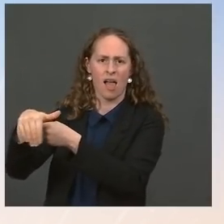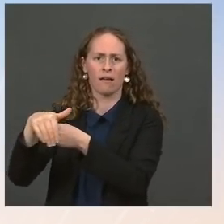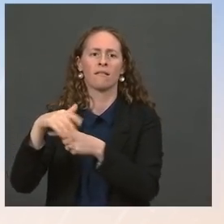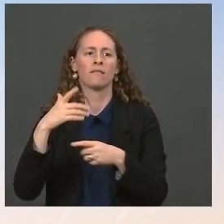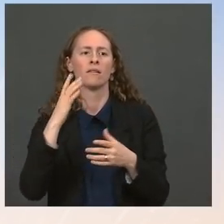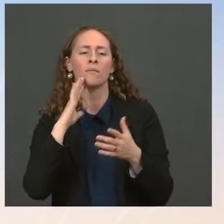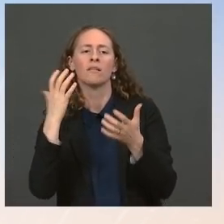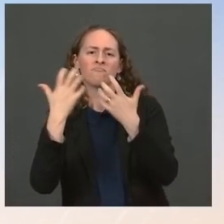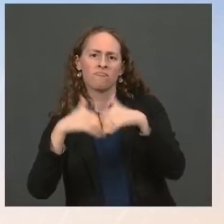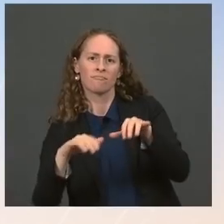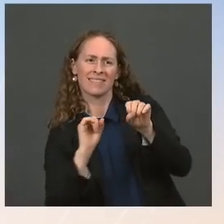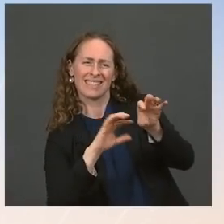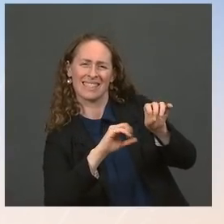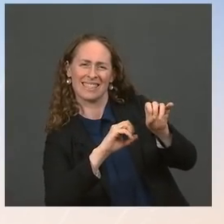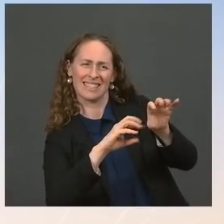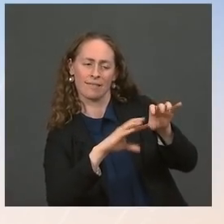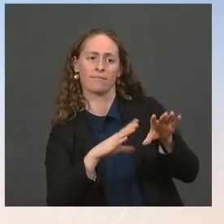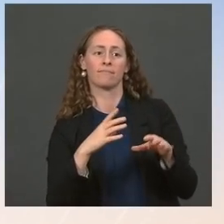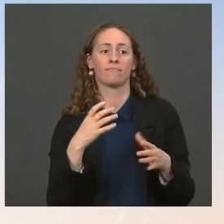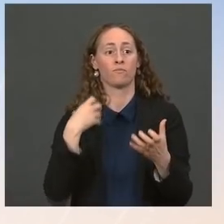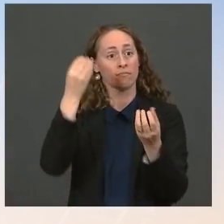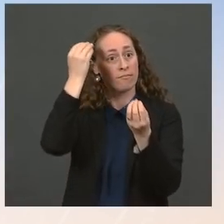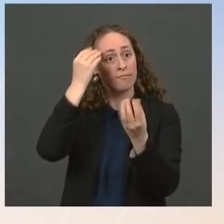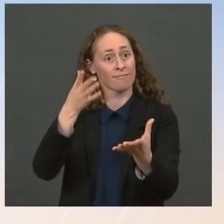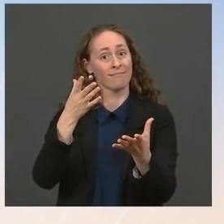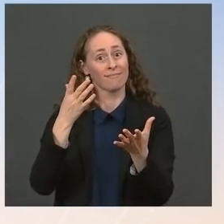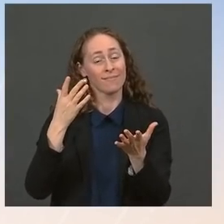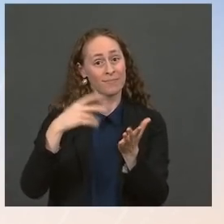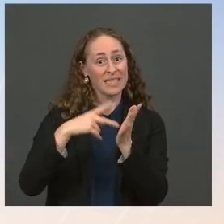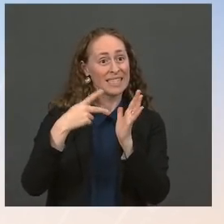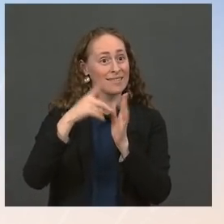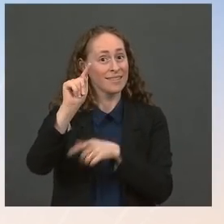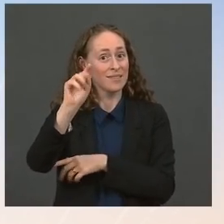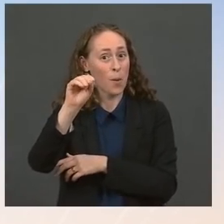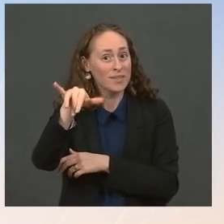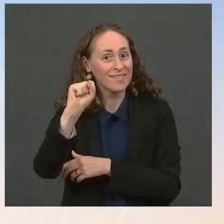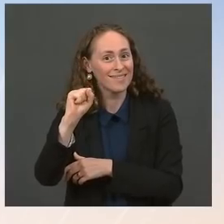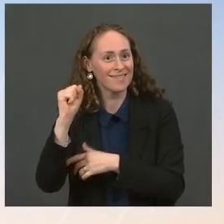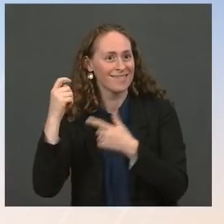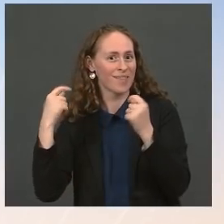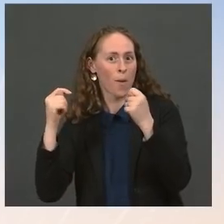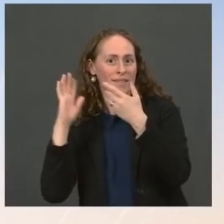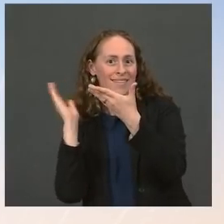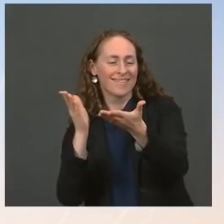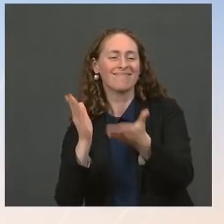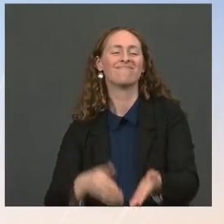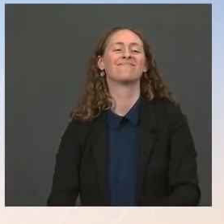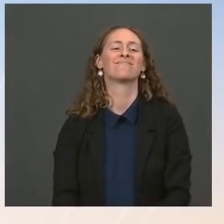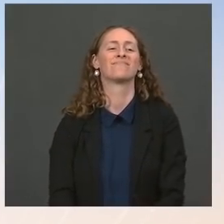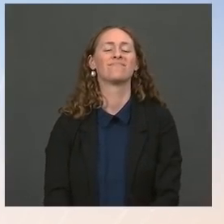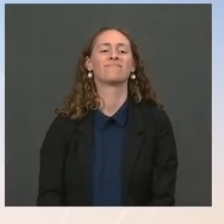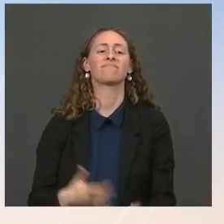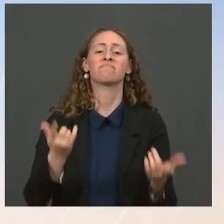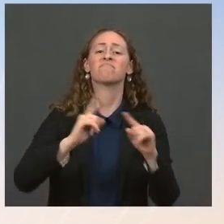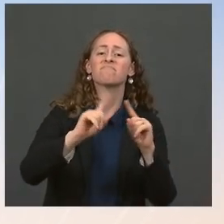just in case you were wondering -- appliances -- my kids are -- and furniture that Americans purchased online or at their local small businesses